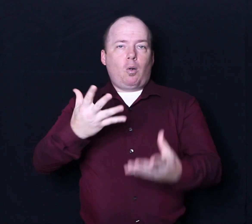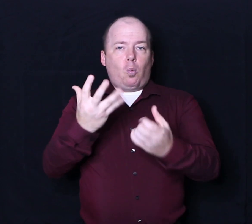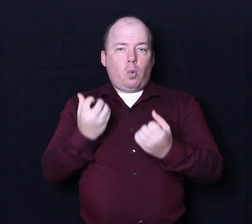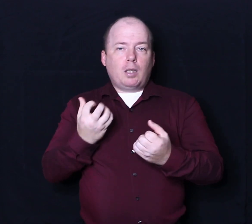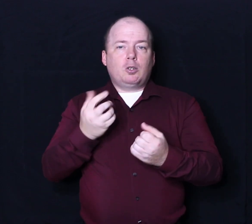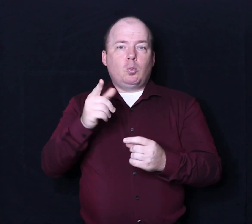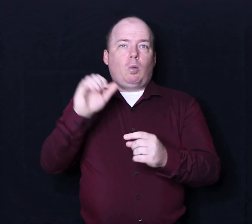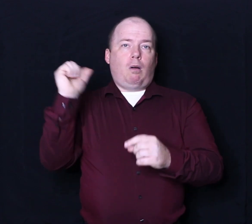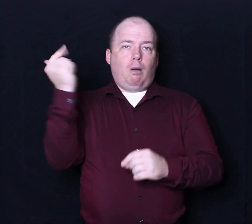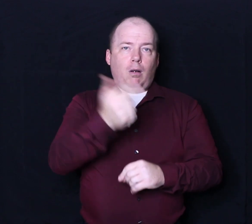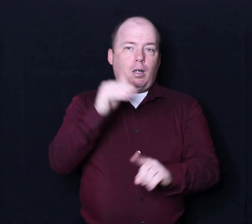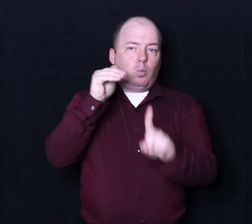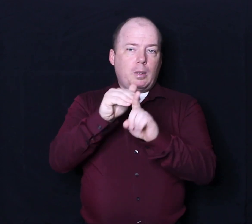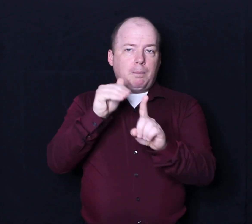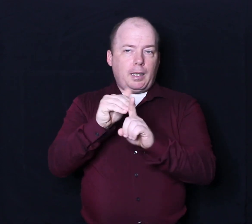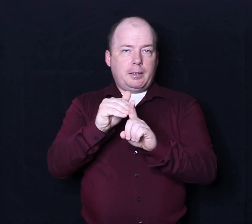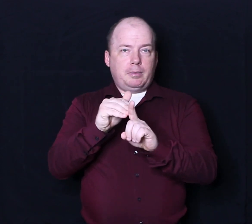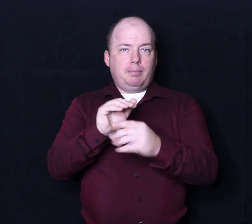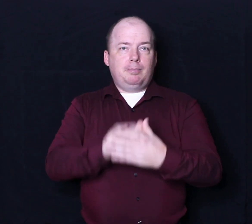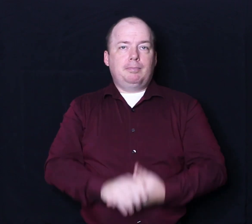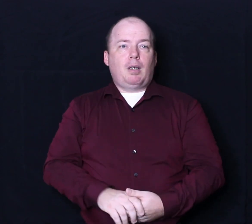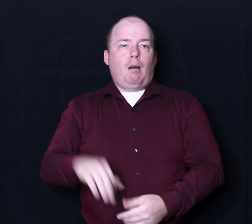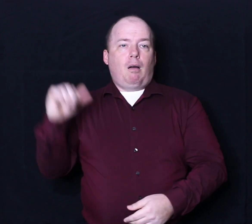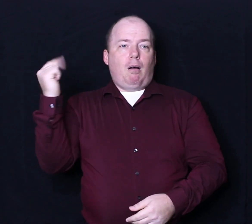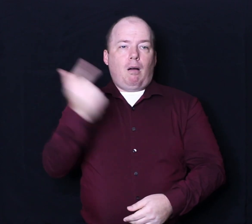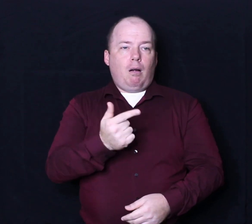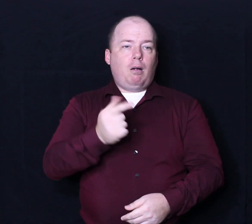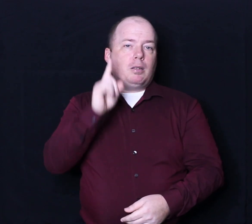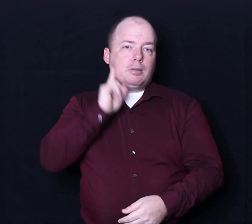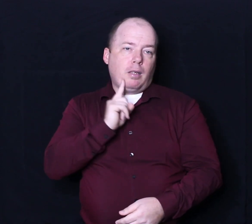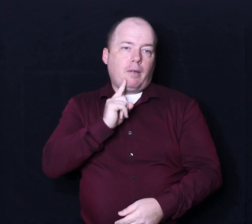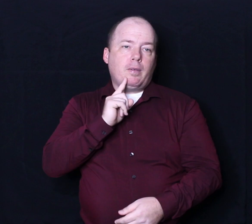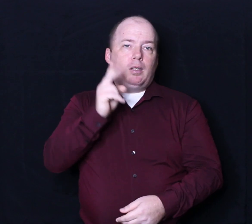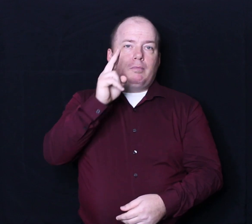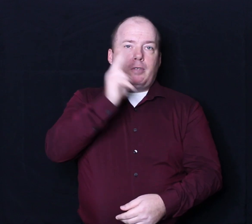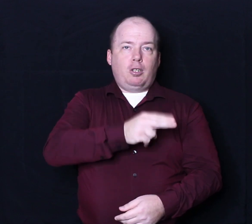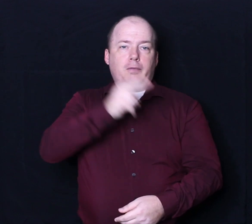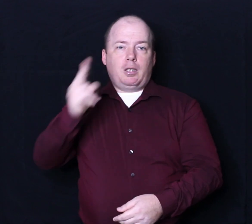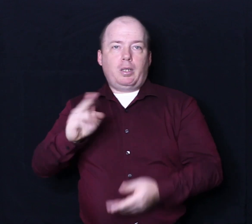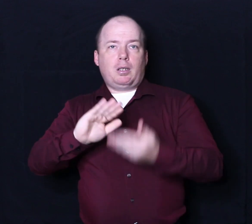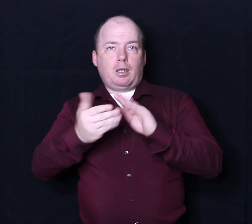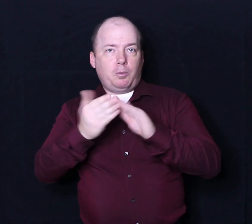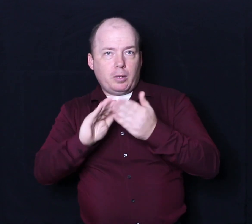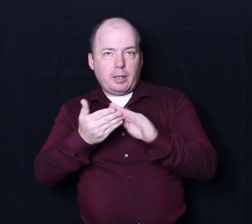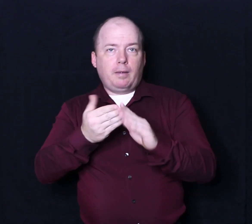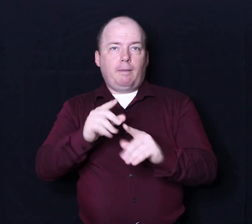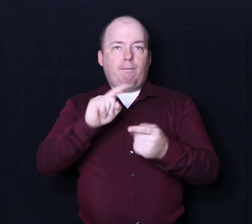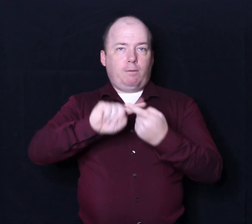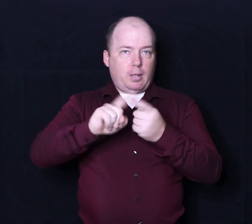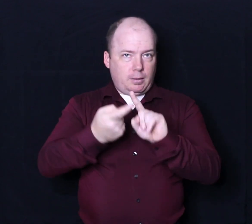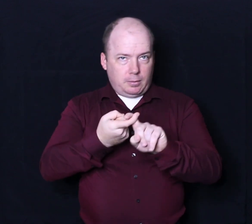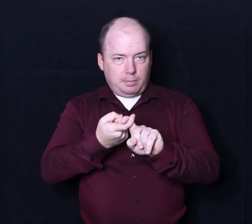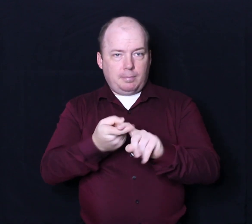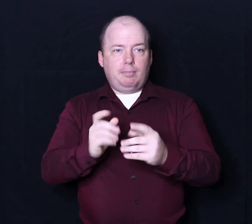wants to remind you, Deaf/Hard of Hearing Community & Friends,